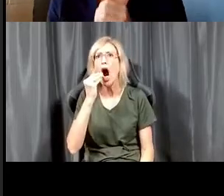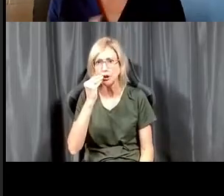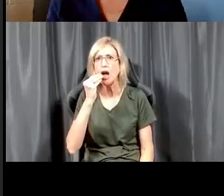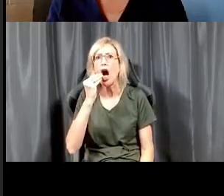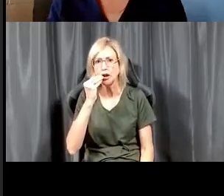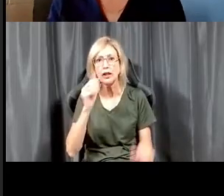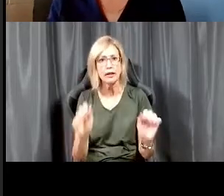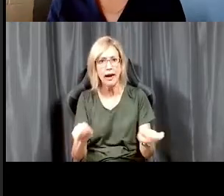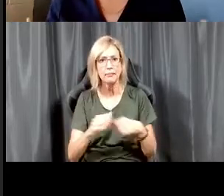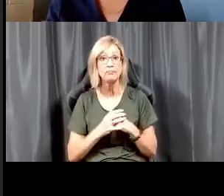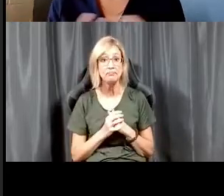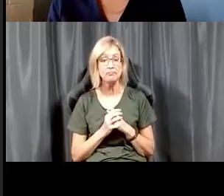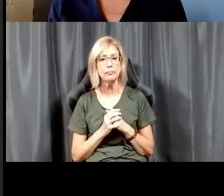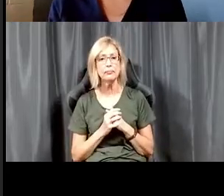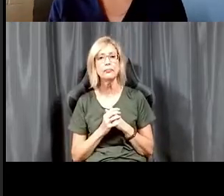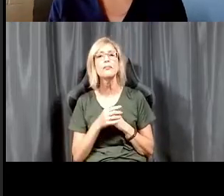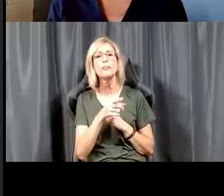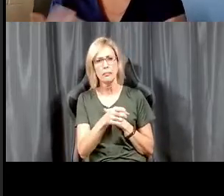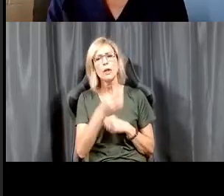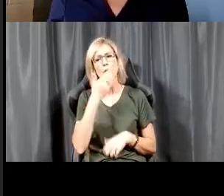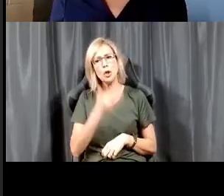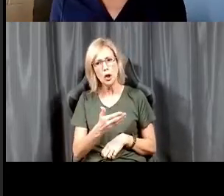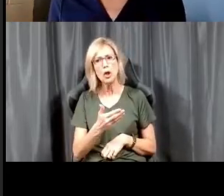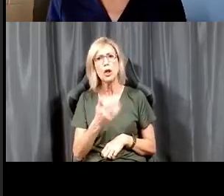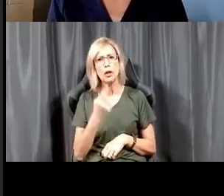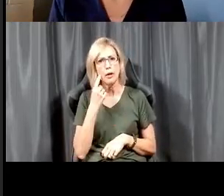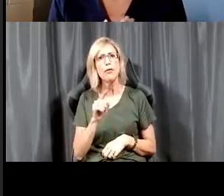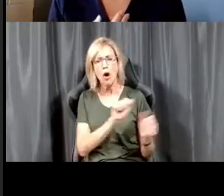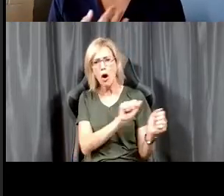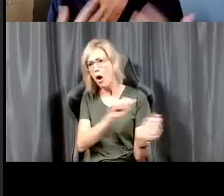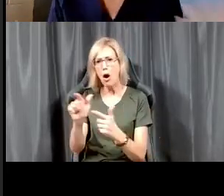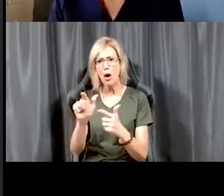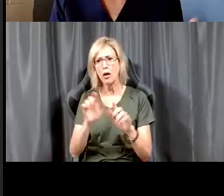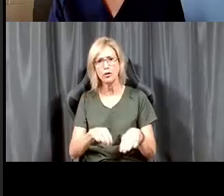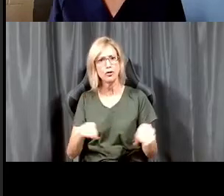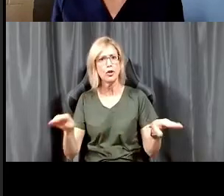These have been beneficial with all types of children. With sensory struggles teens and adults.